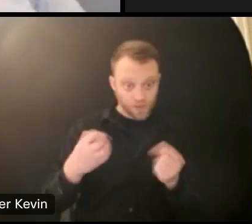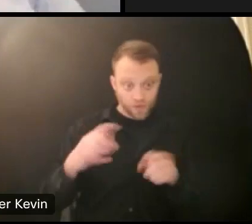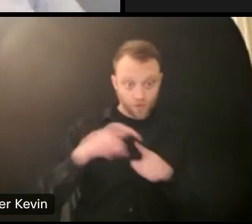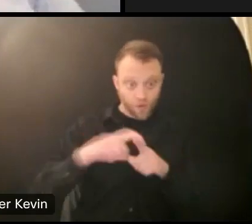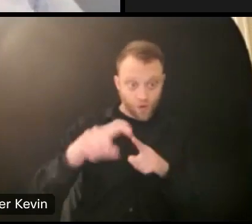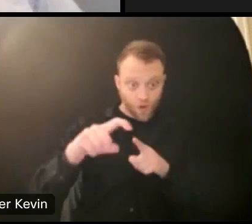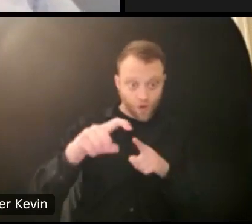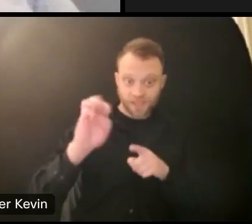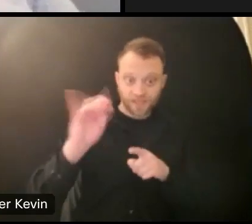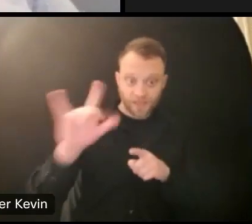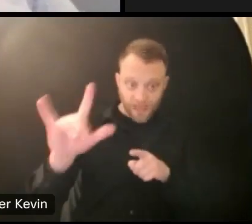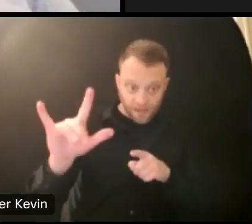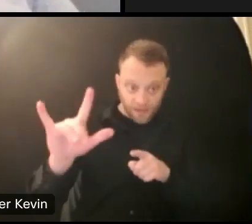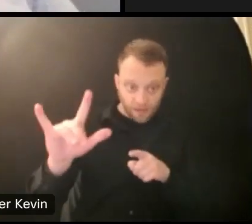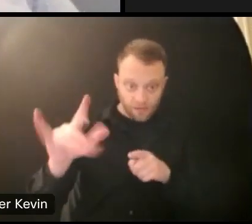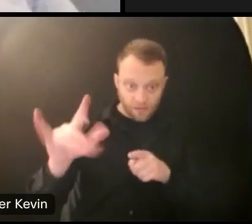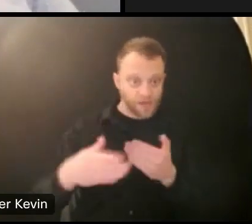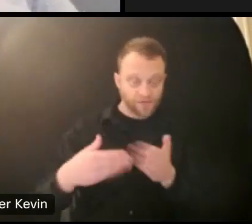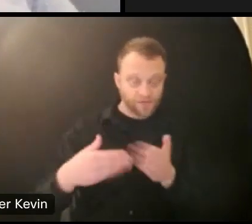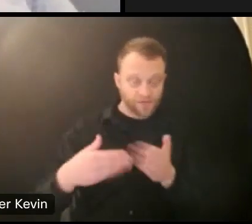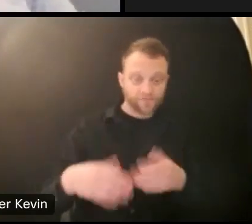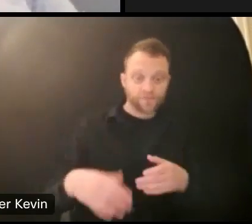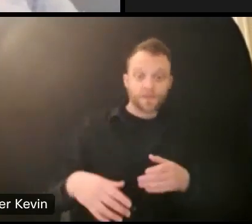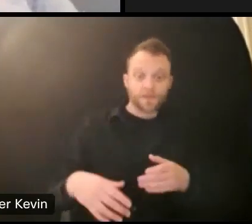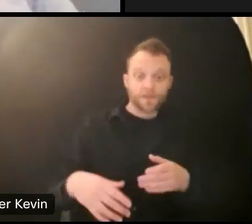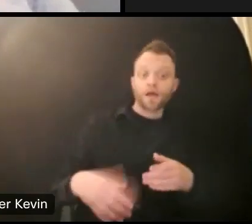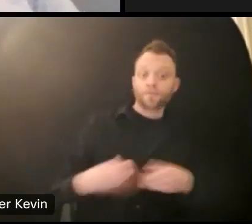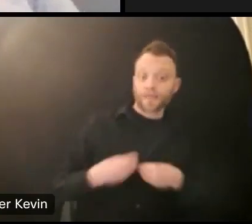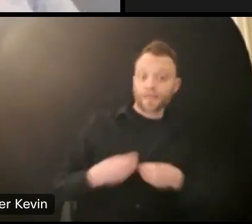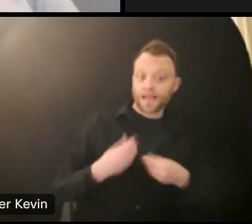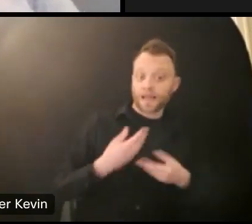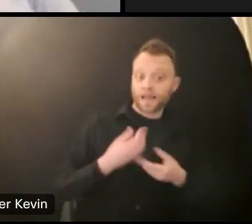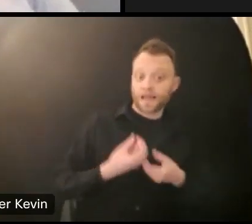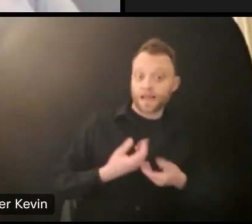time you. You will get an identification badge because you're a Commissioner.